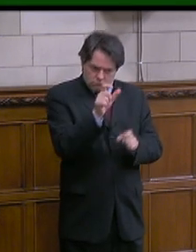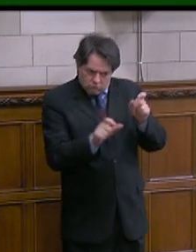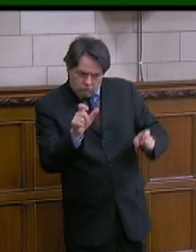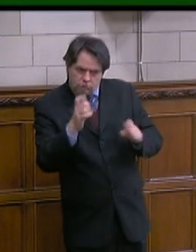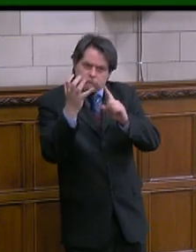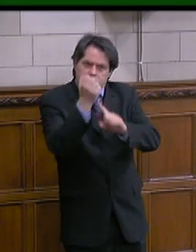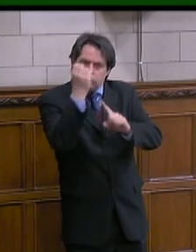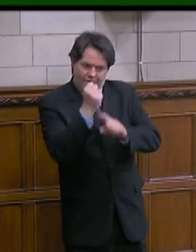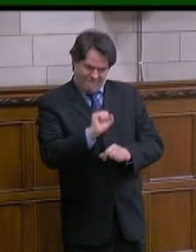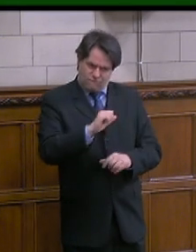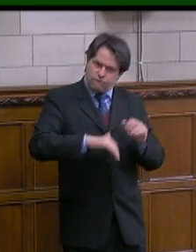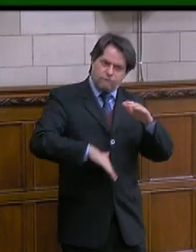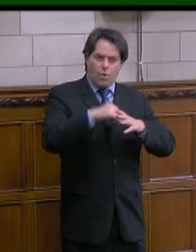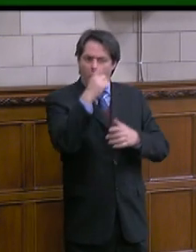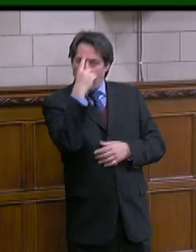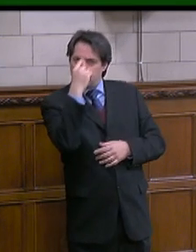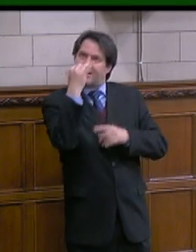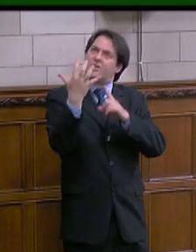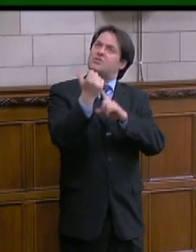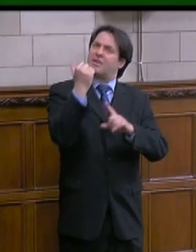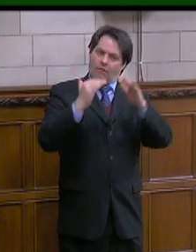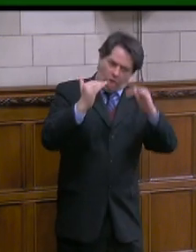that we need to reverse the reduction in the number of teachers of the deaf.